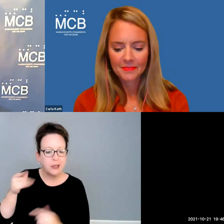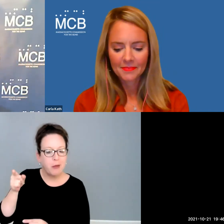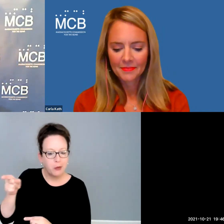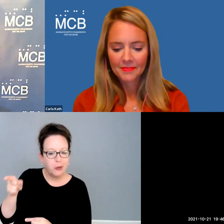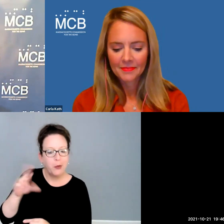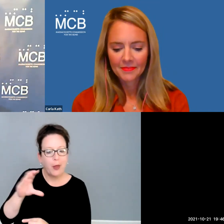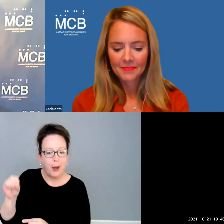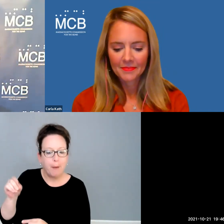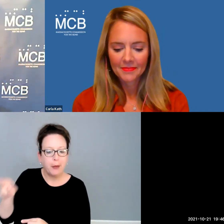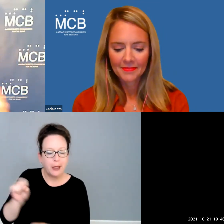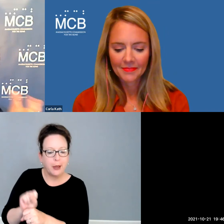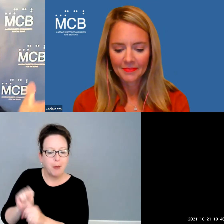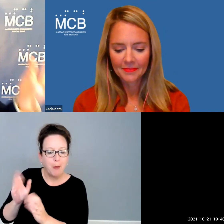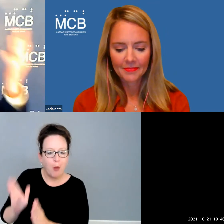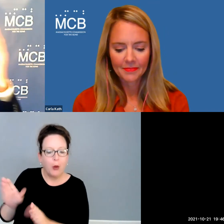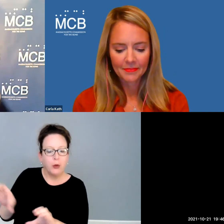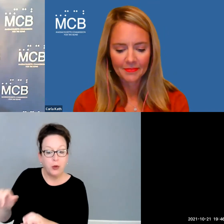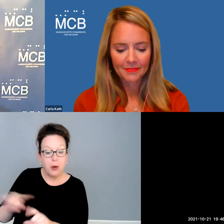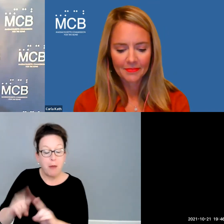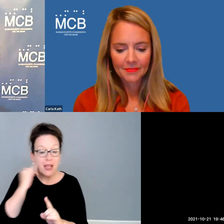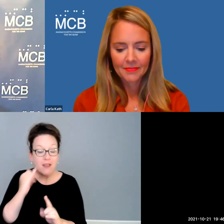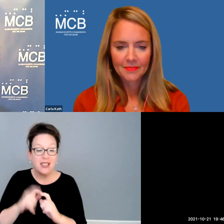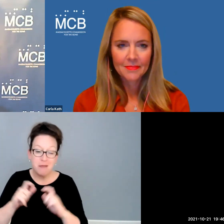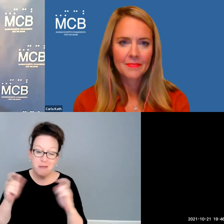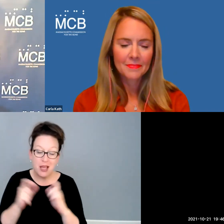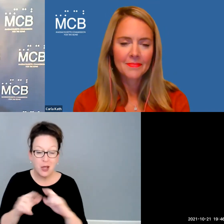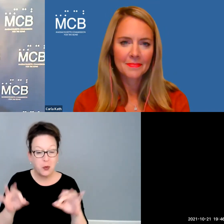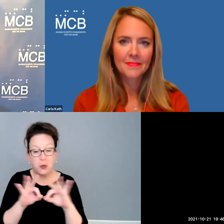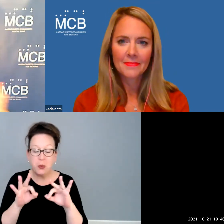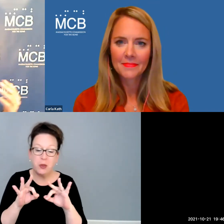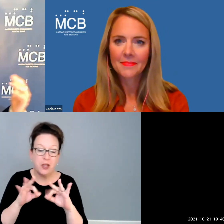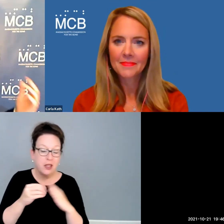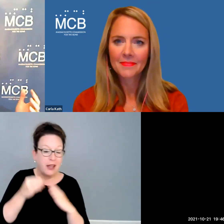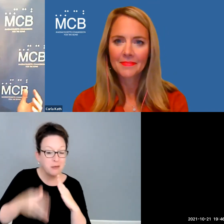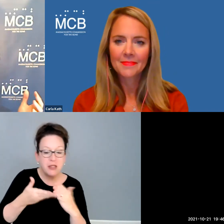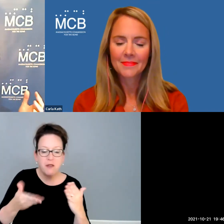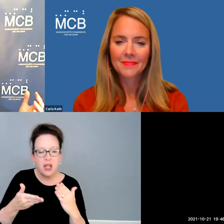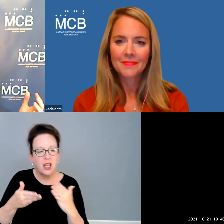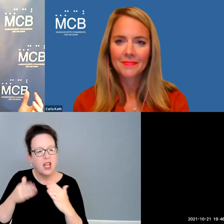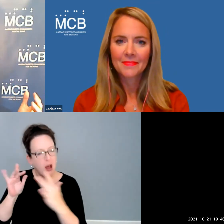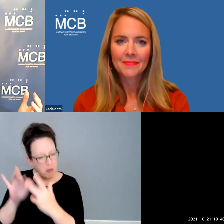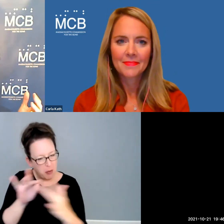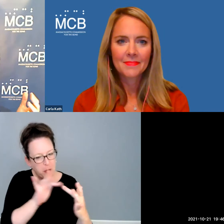But if it's a major thing, again talk to us, talk to government, talk to the various programs that are out there.